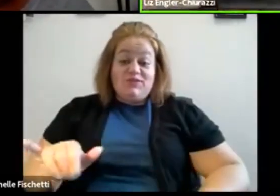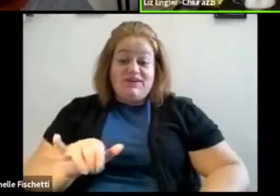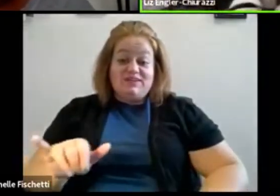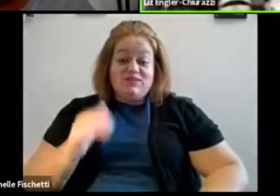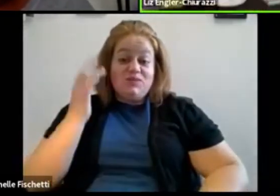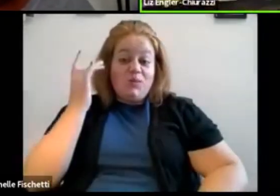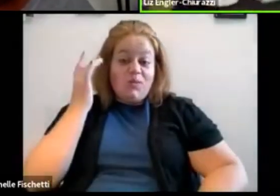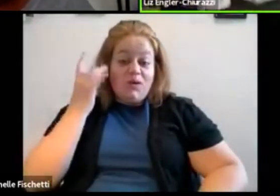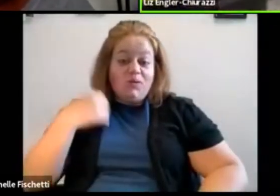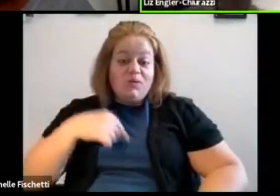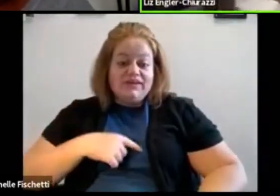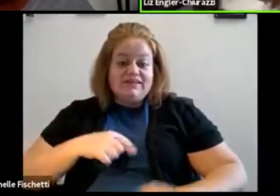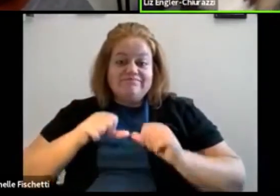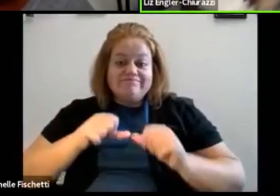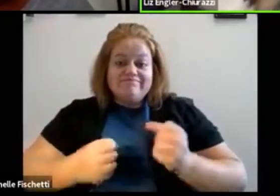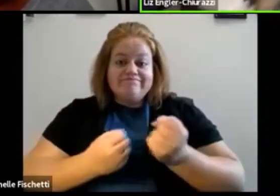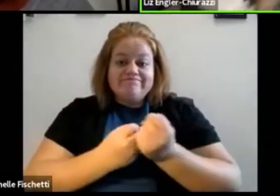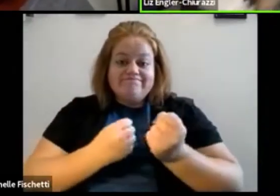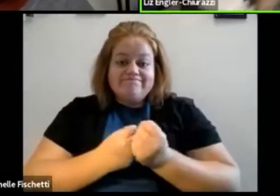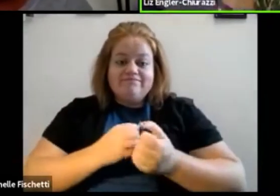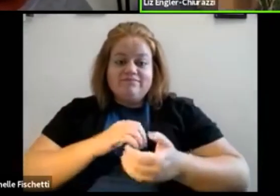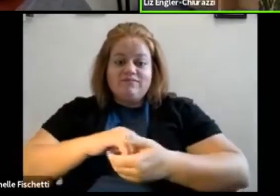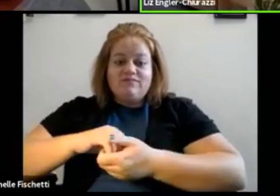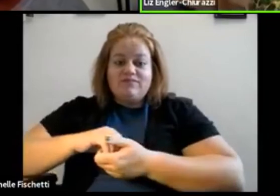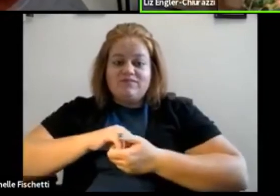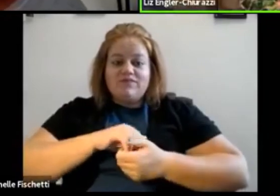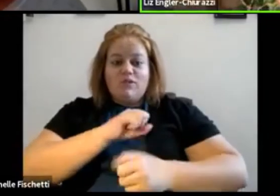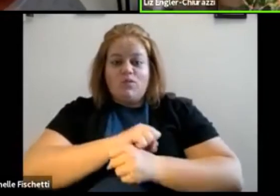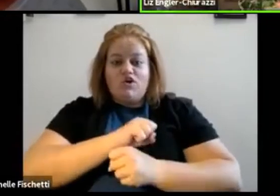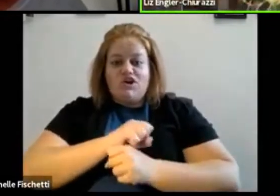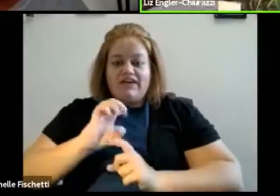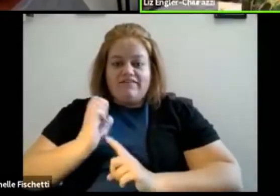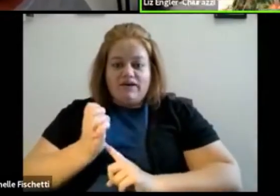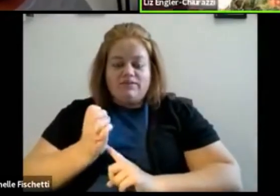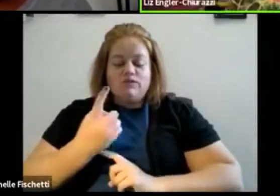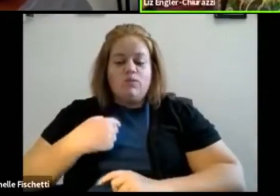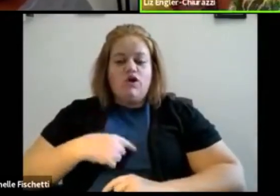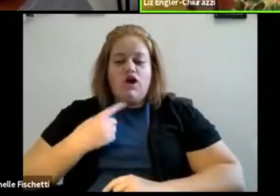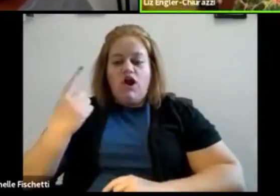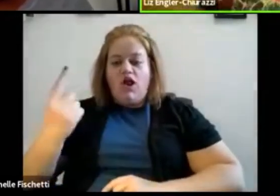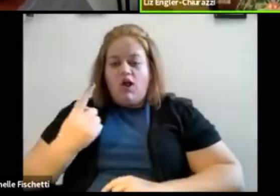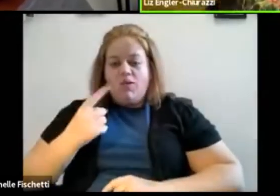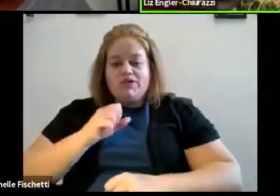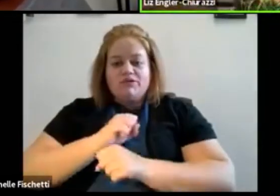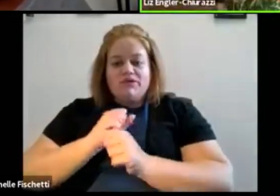supports a very collaborative environment, so we're always in the lab together we're talking